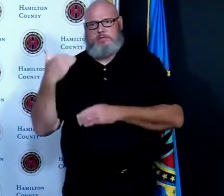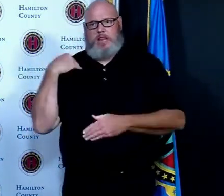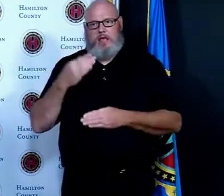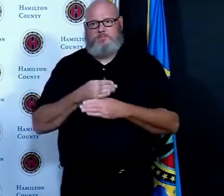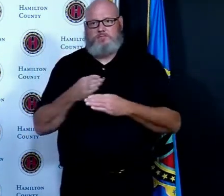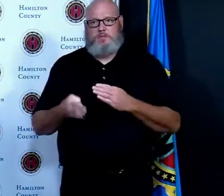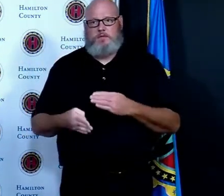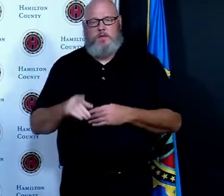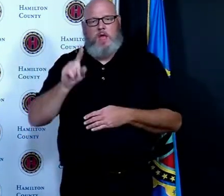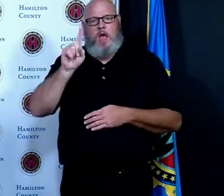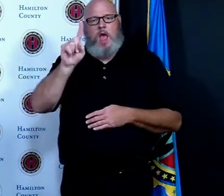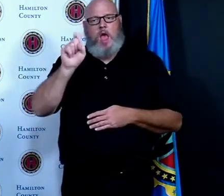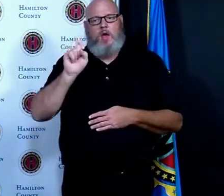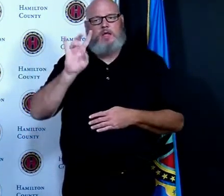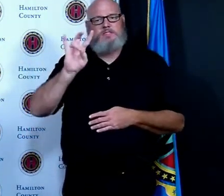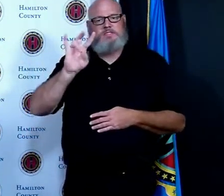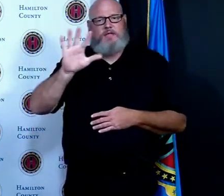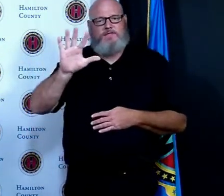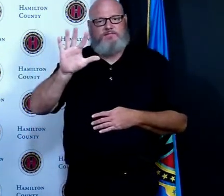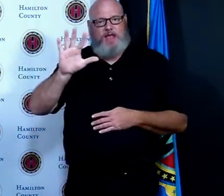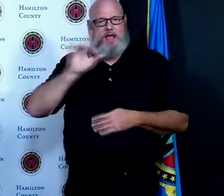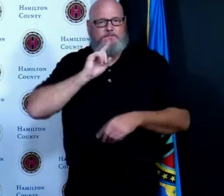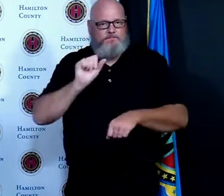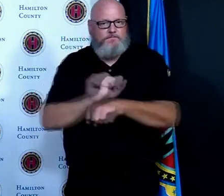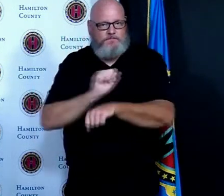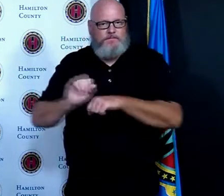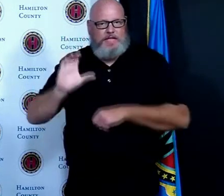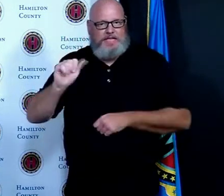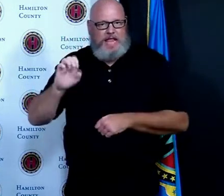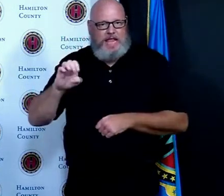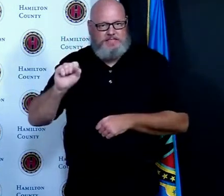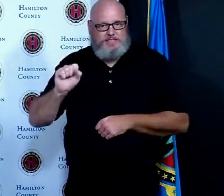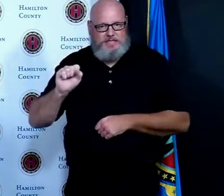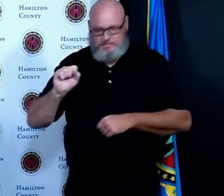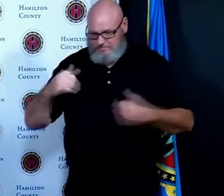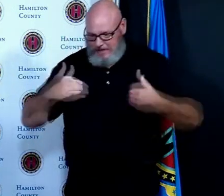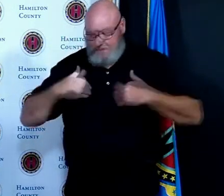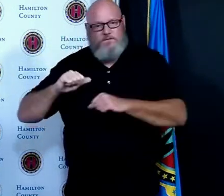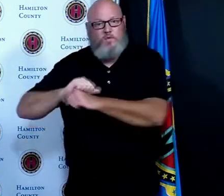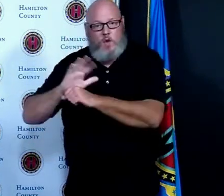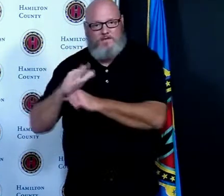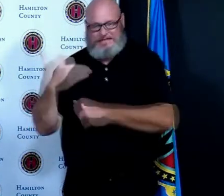alone that means we had to contact 175 individuals and their close contacts